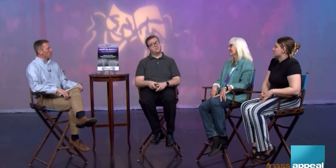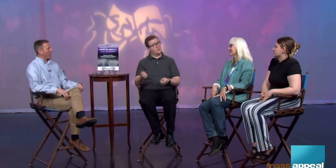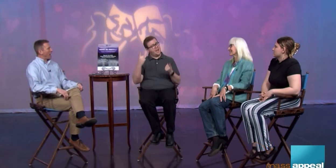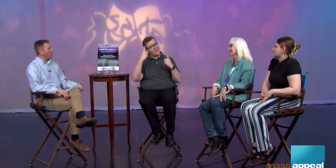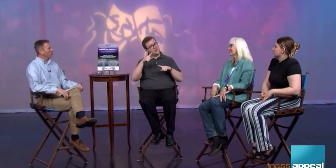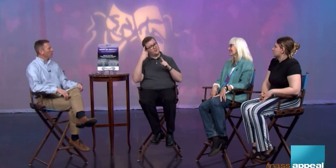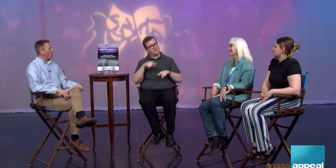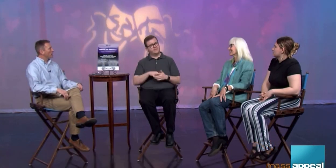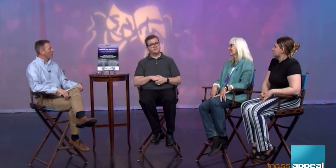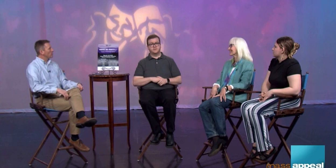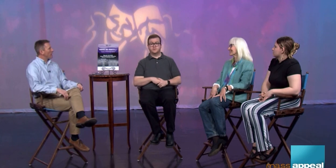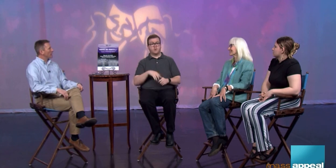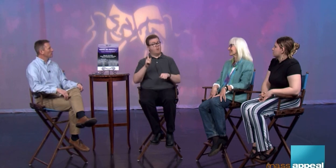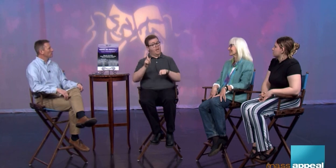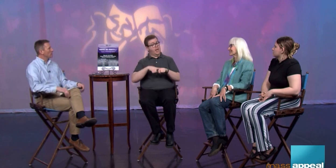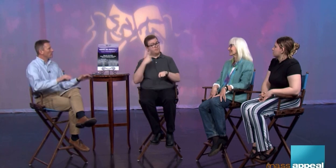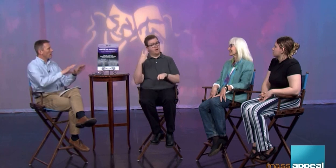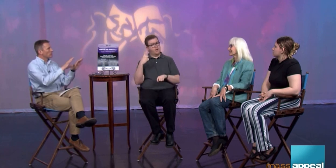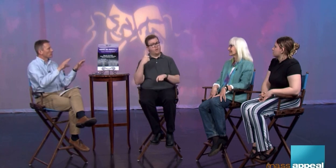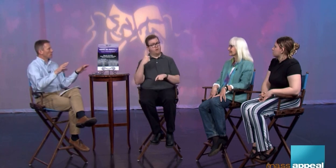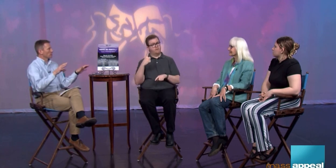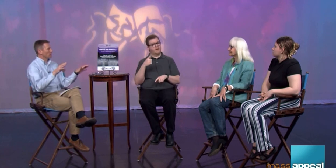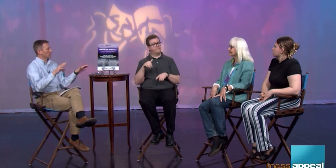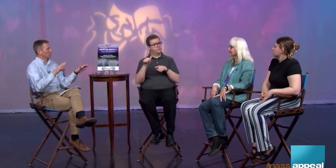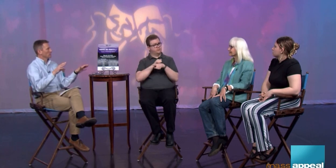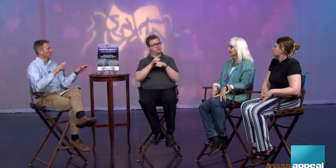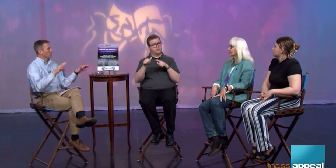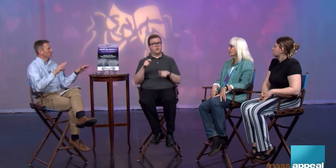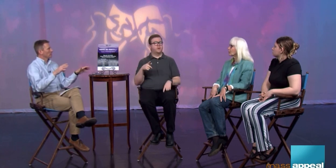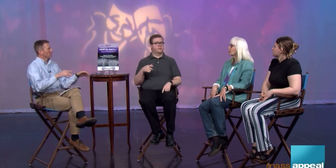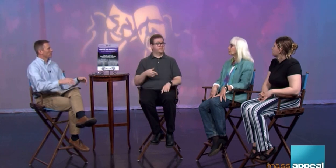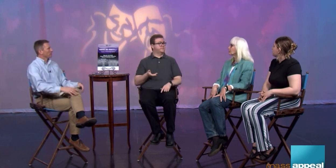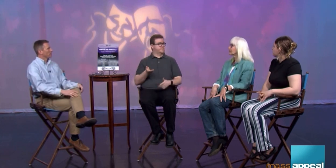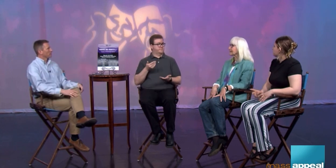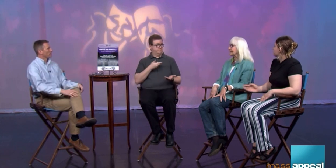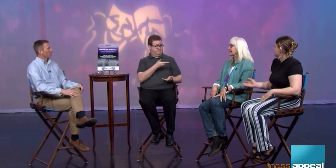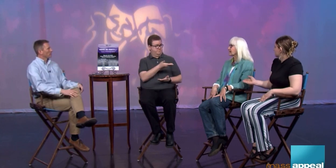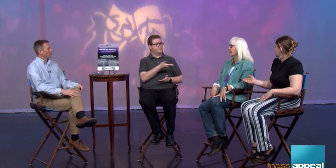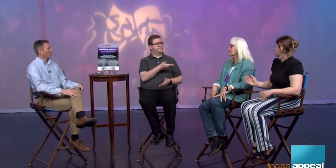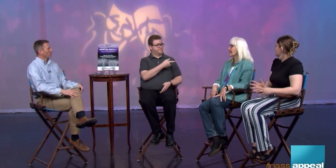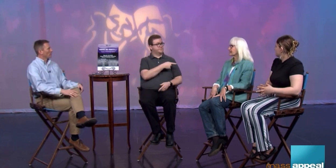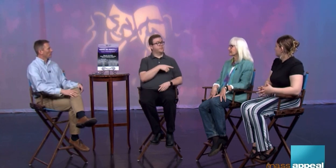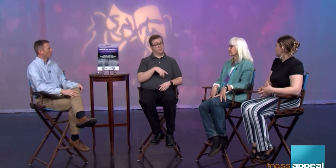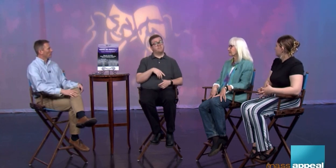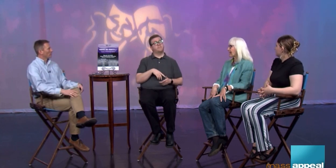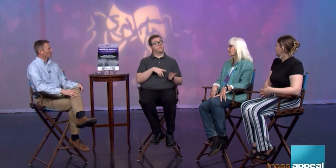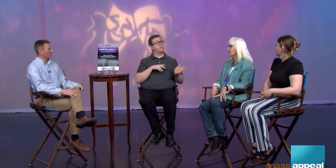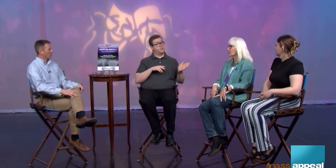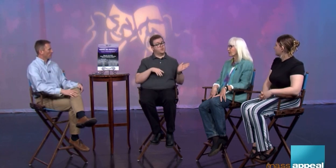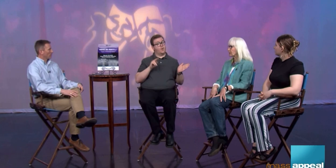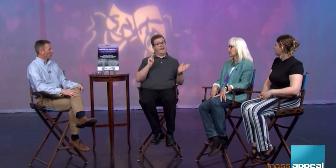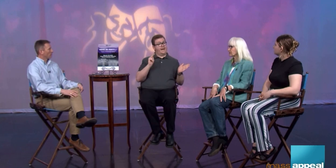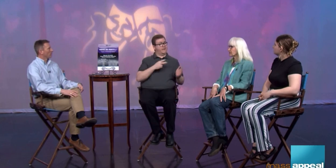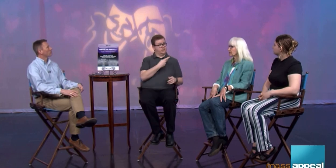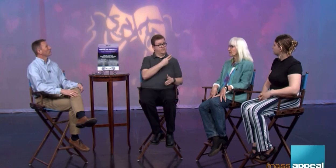but how long have you had to rehearse this? Well Niki and I met back before Christmas